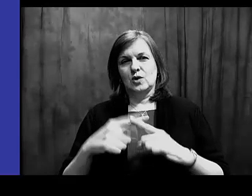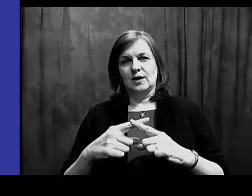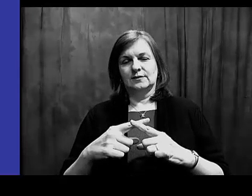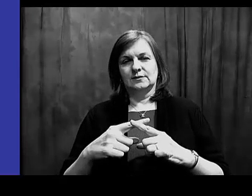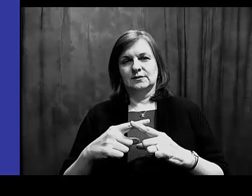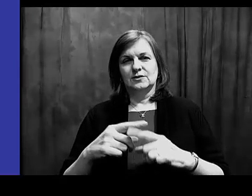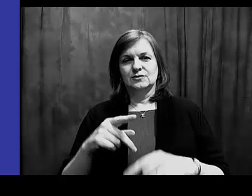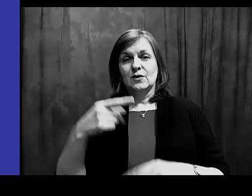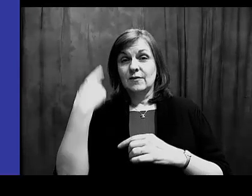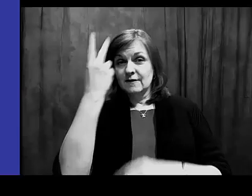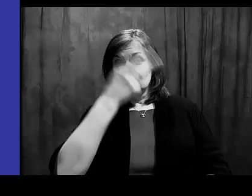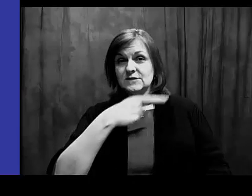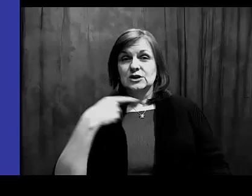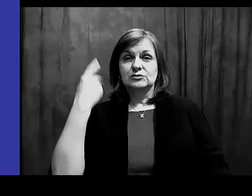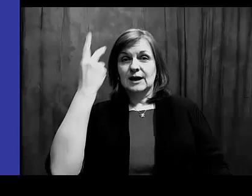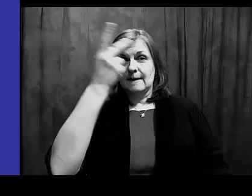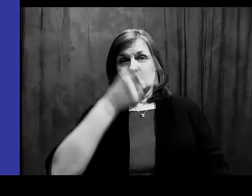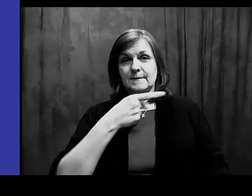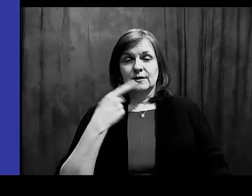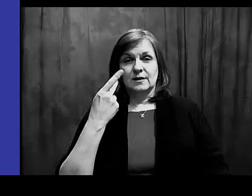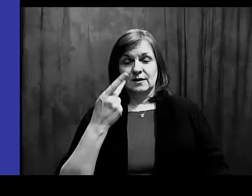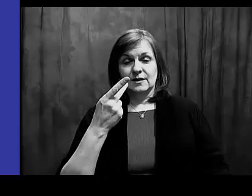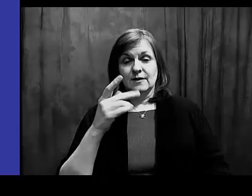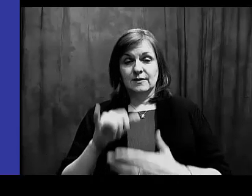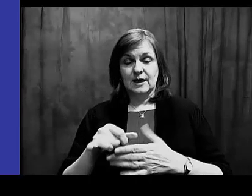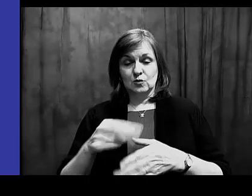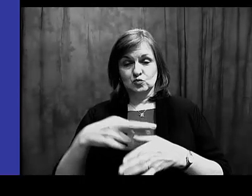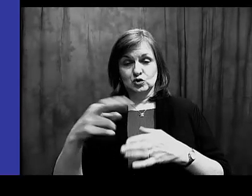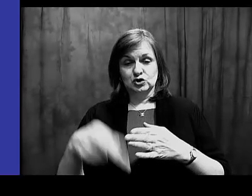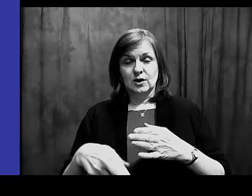so the phenotypic